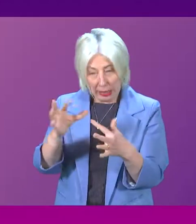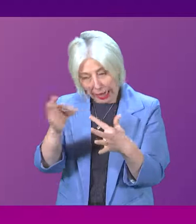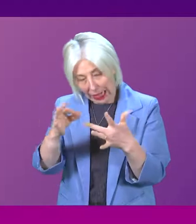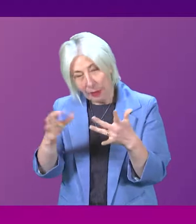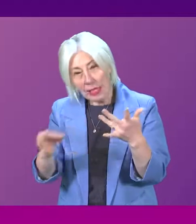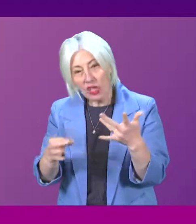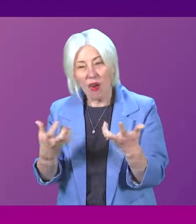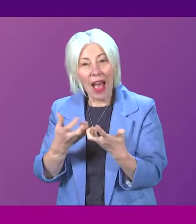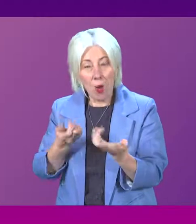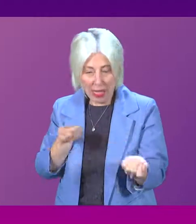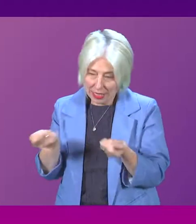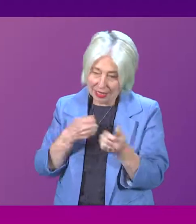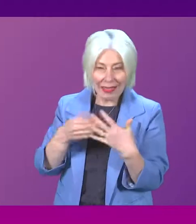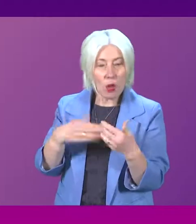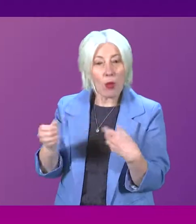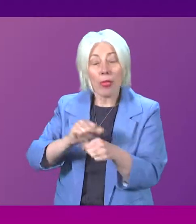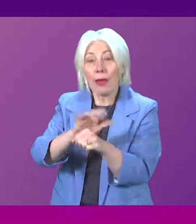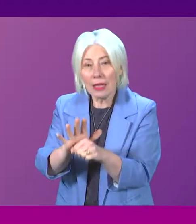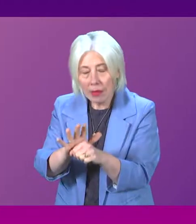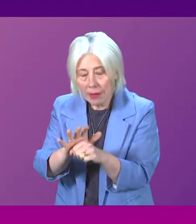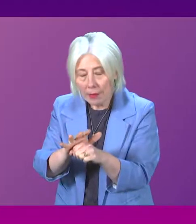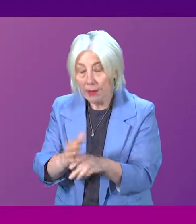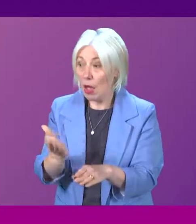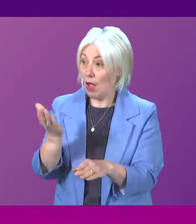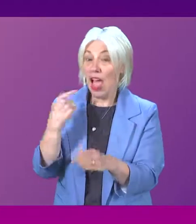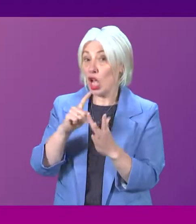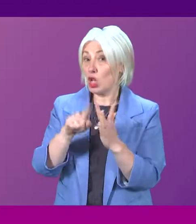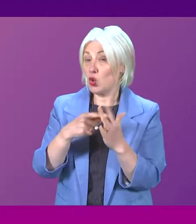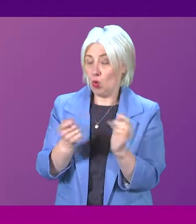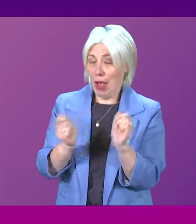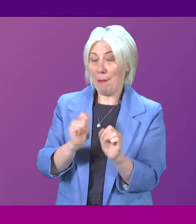In my June statement, I noted that we amended the terms of reference, including to expressly